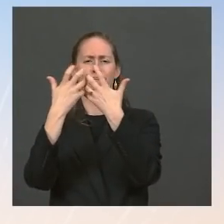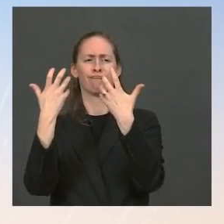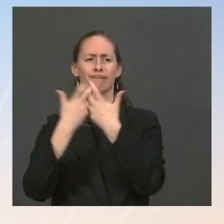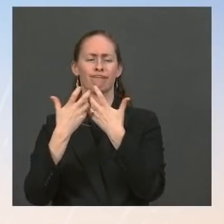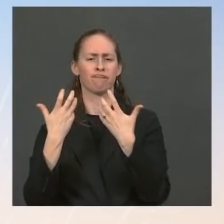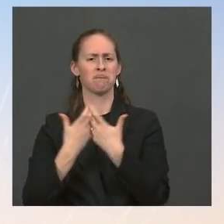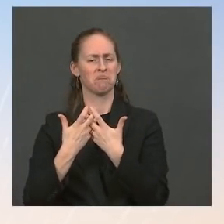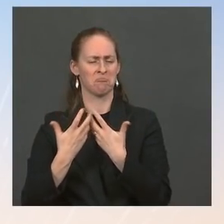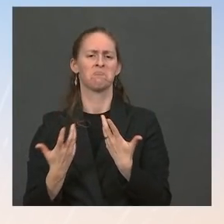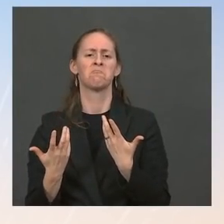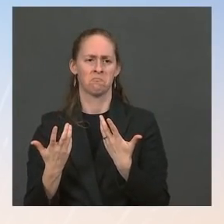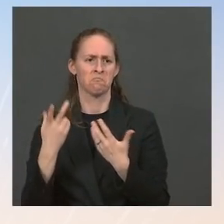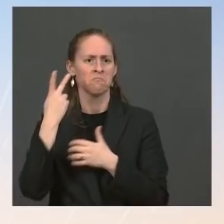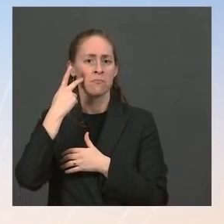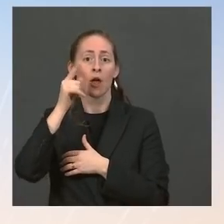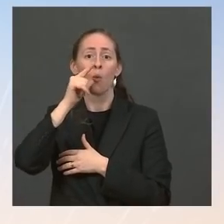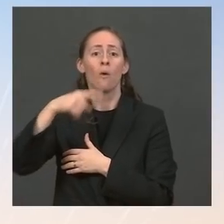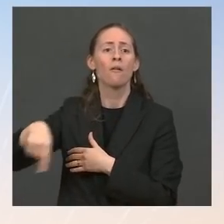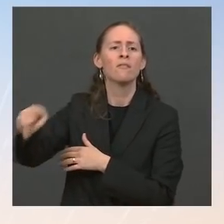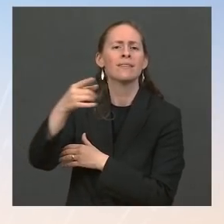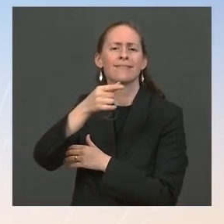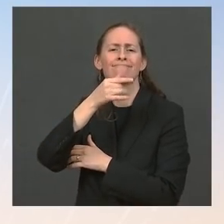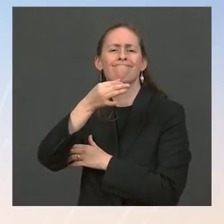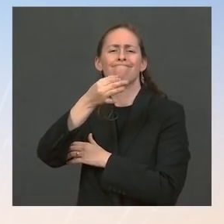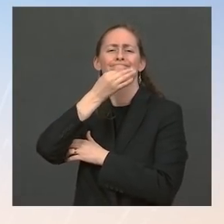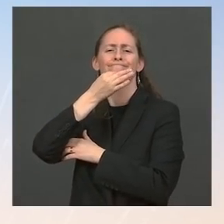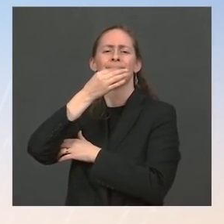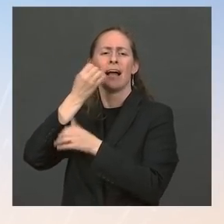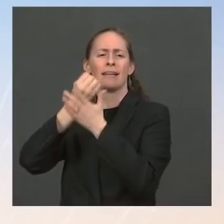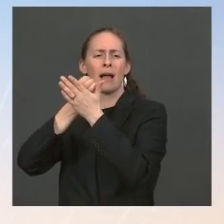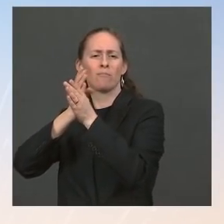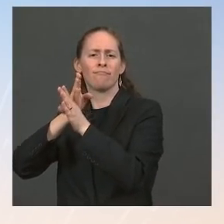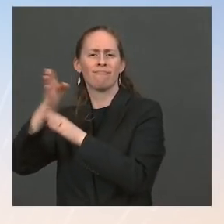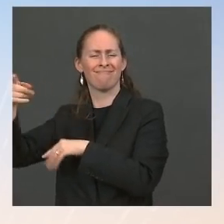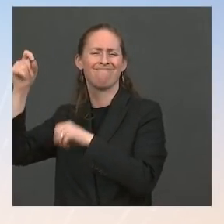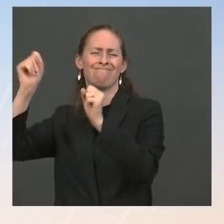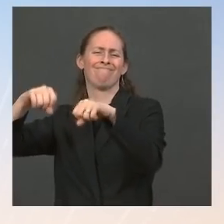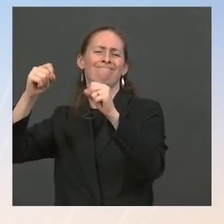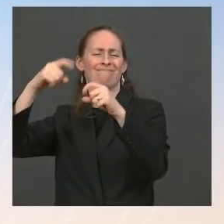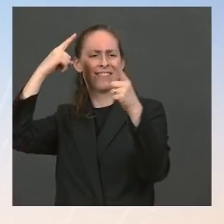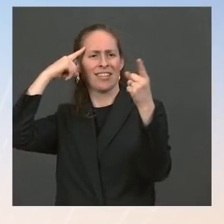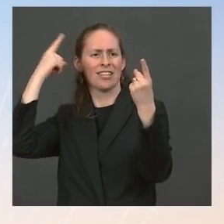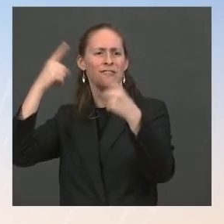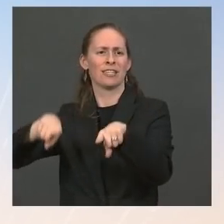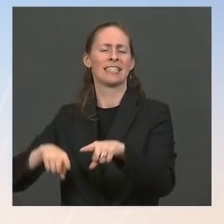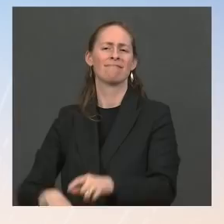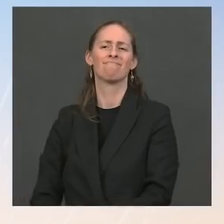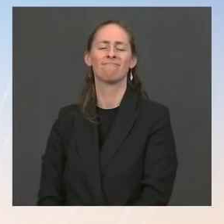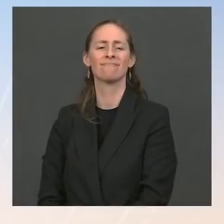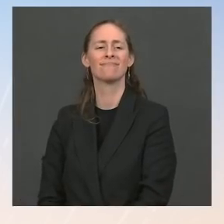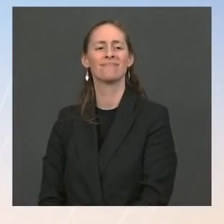and experts who've also conveyed that -- you know, the nature of this legislation.